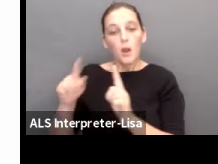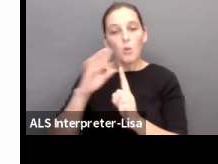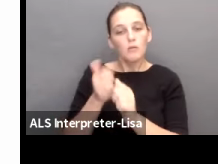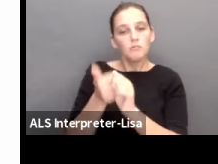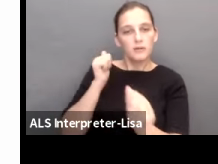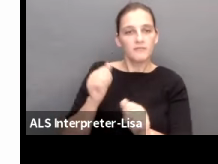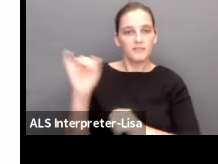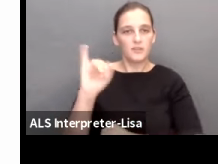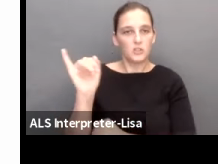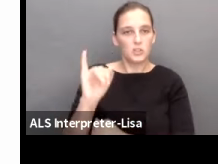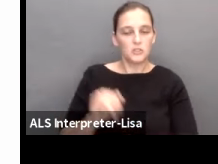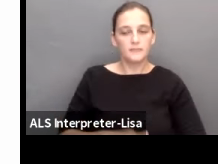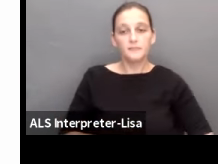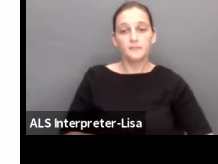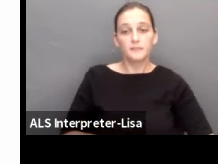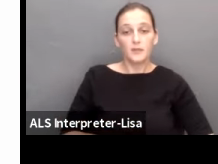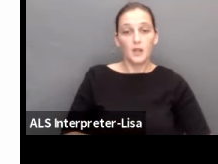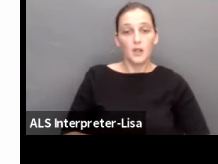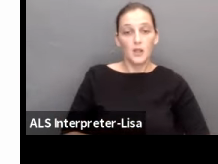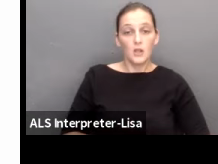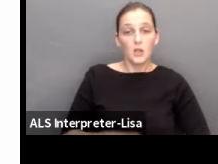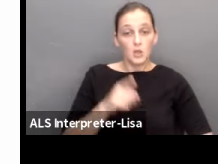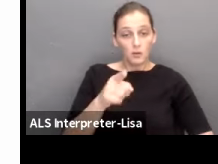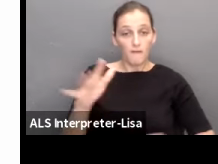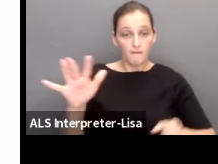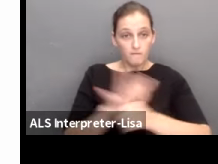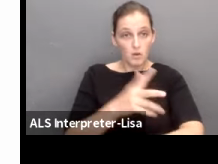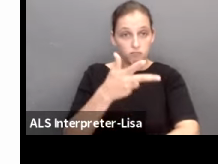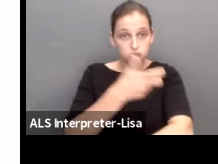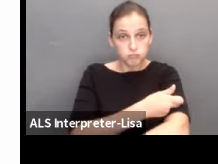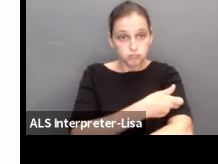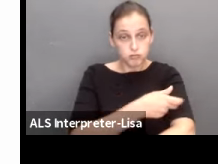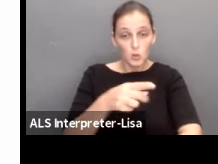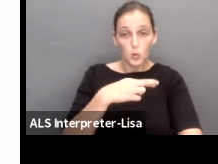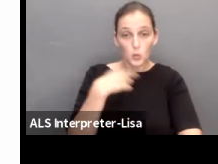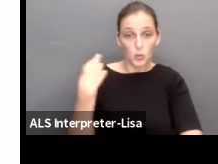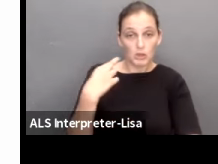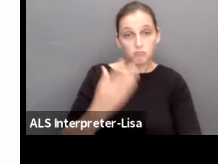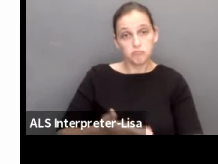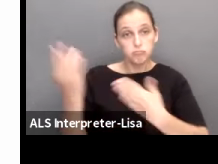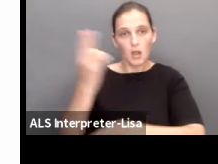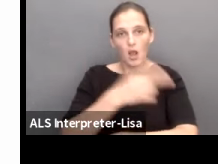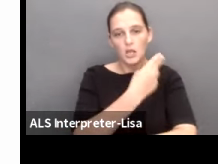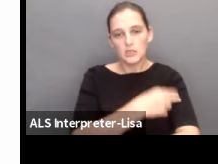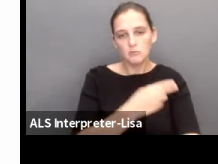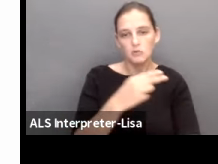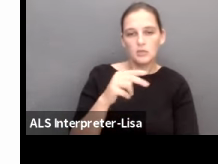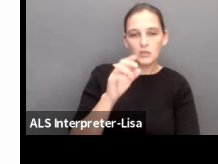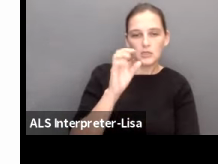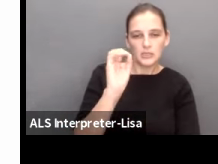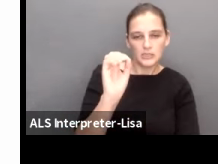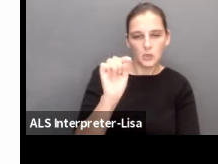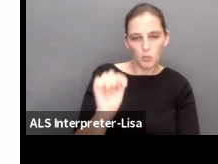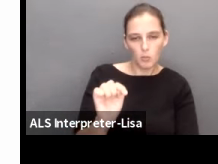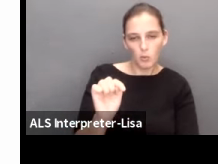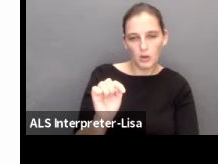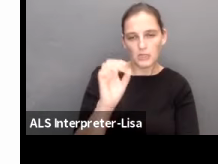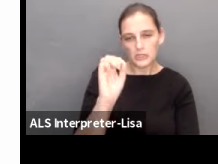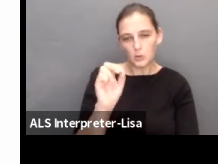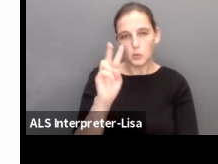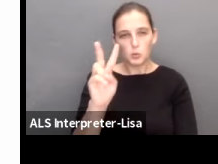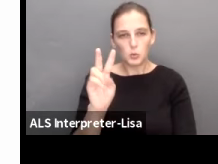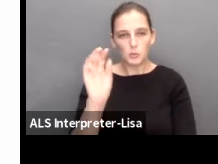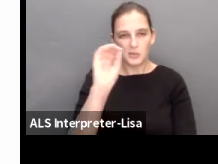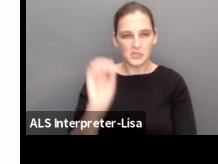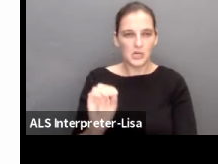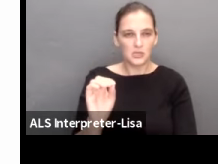So your risk of being hospitalized if you're fully vaccinated is 0.02% so less than